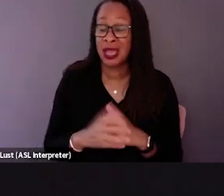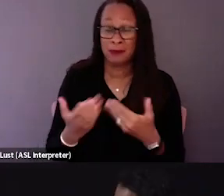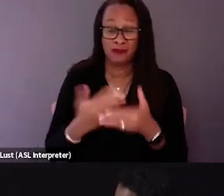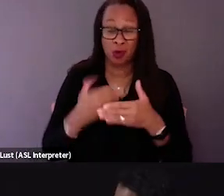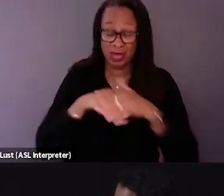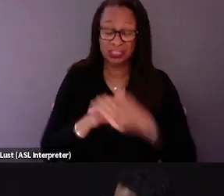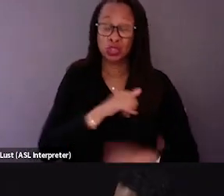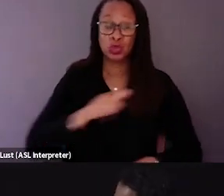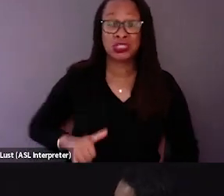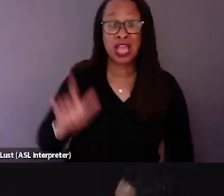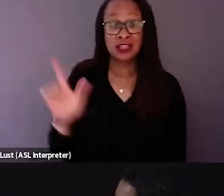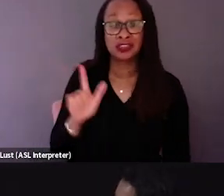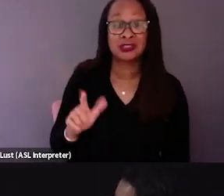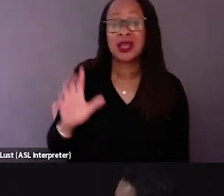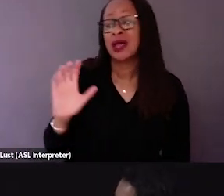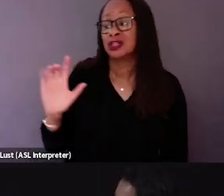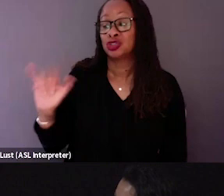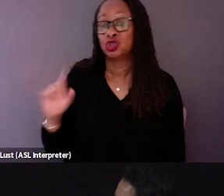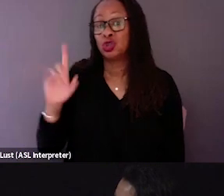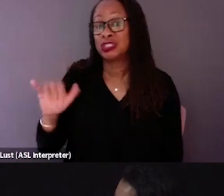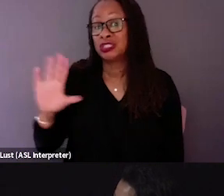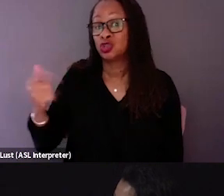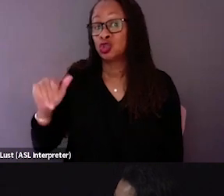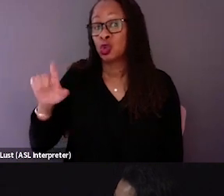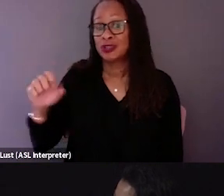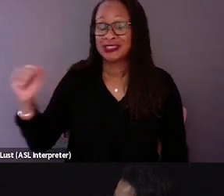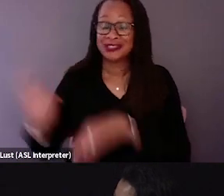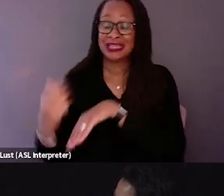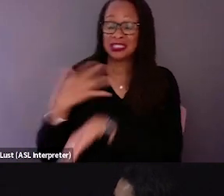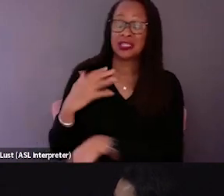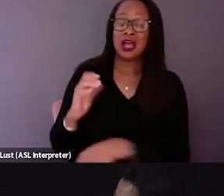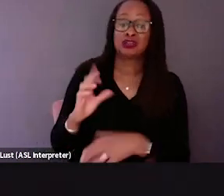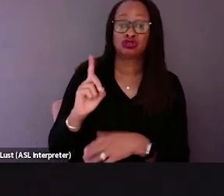Judy and George sent us a drive with all of Judy's media appearances over the years